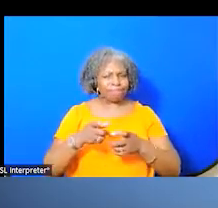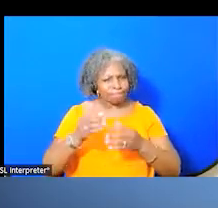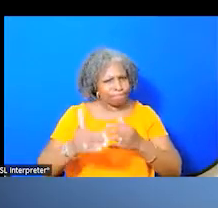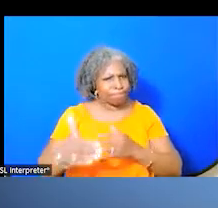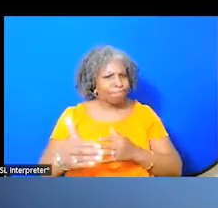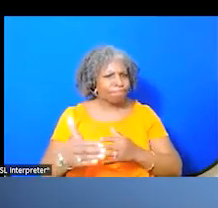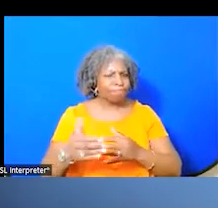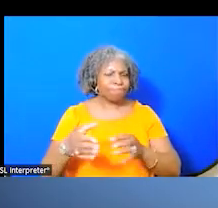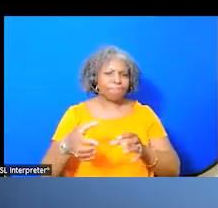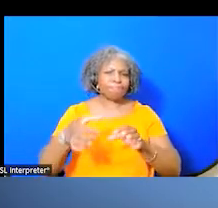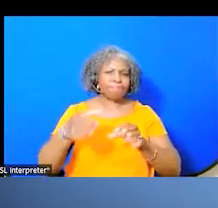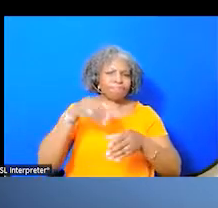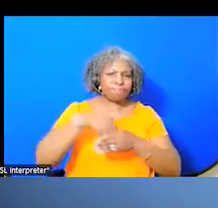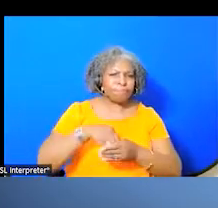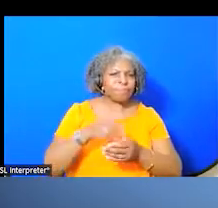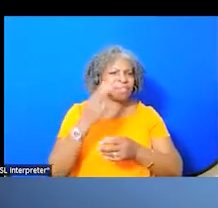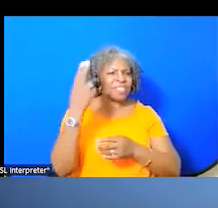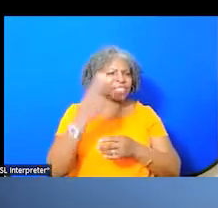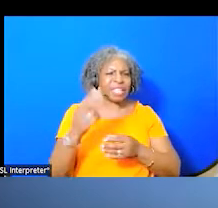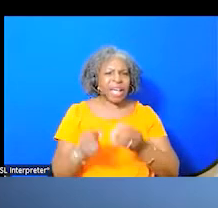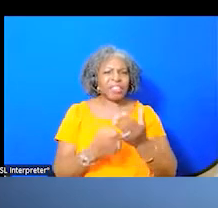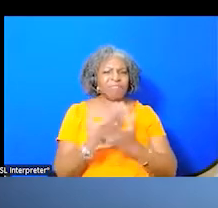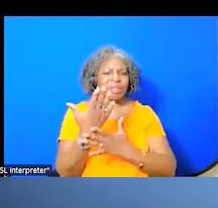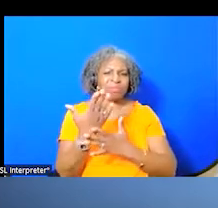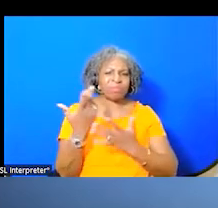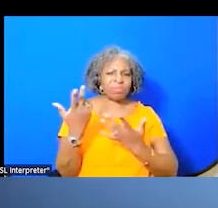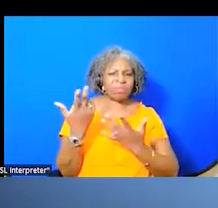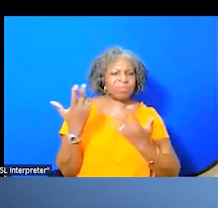Most people in this area from Daniel Wahl to Bill Reed at some point,